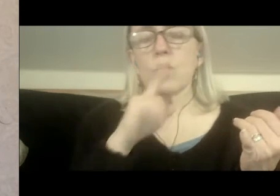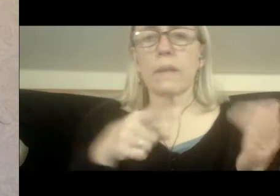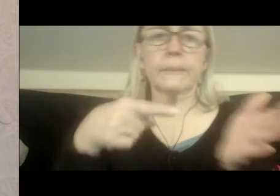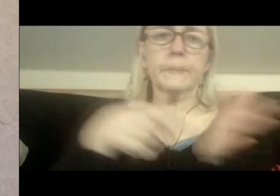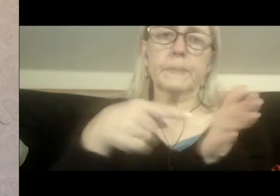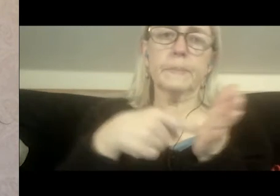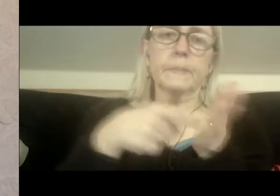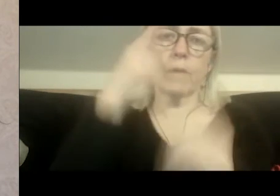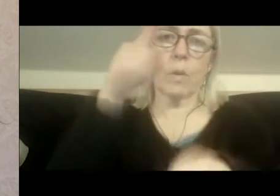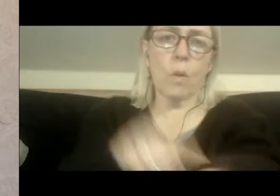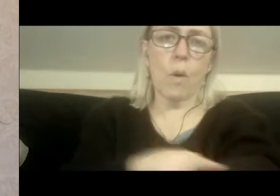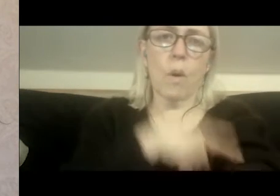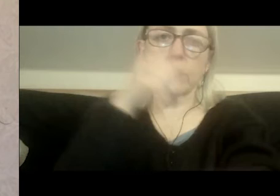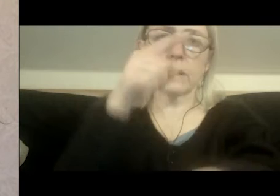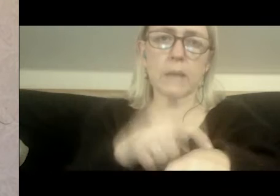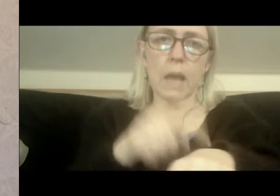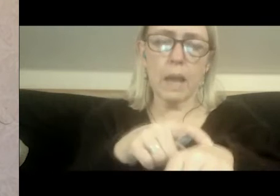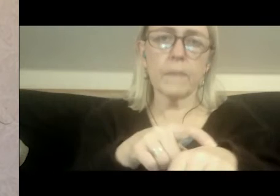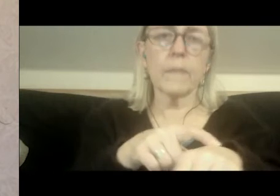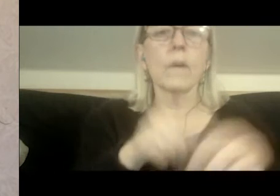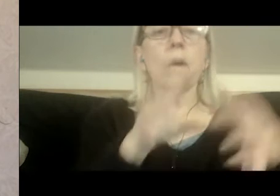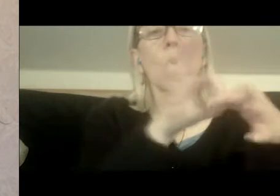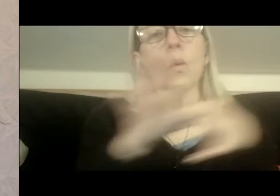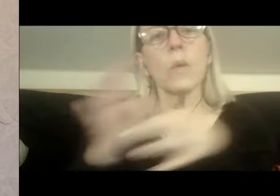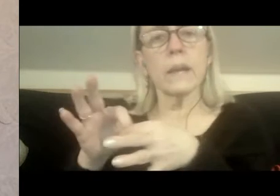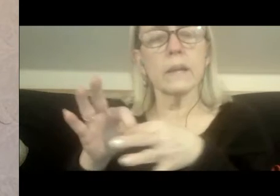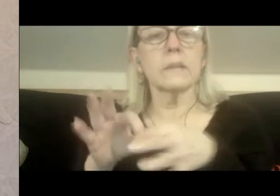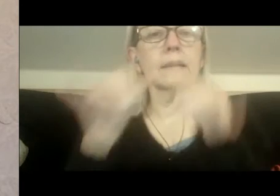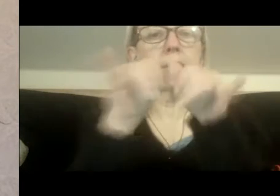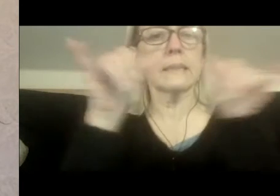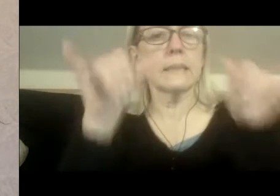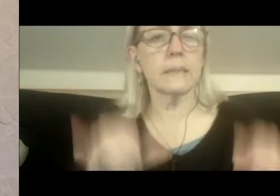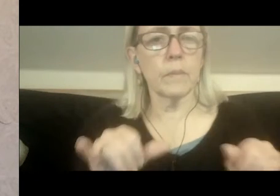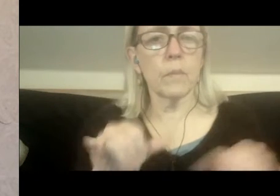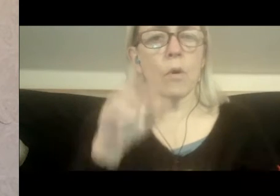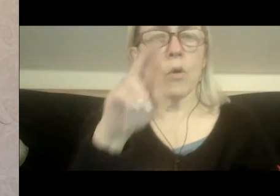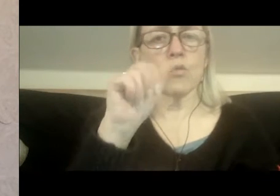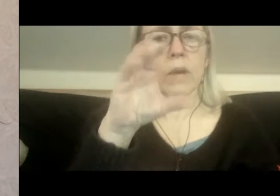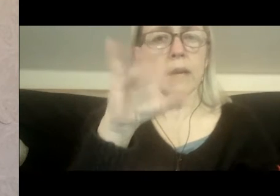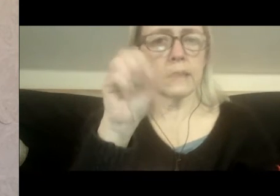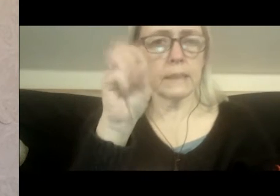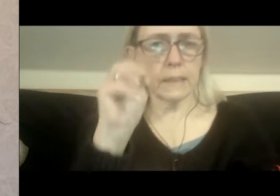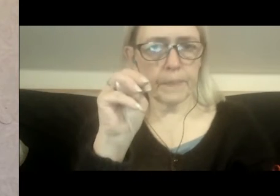Elayna's job includes coordinating training programs to ensure compliance with local and federal regulations.